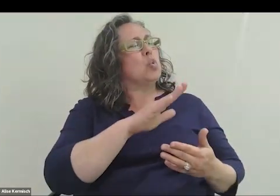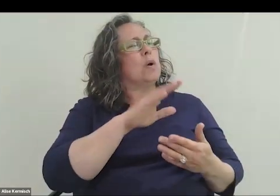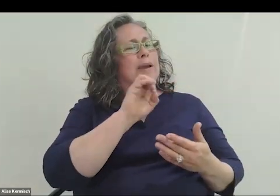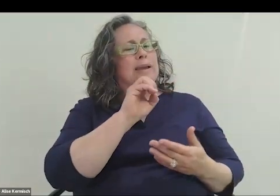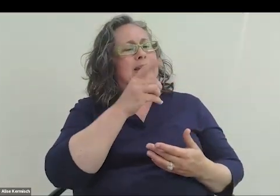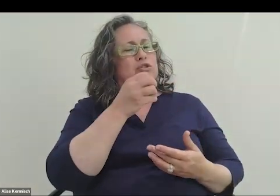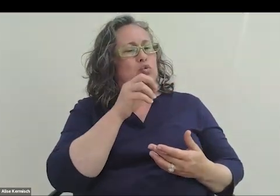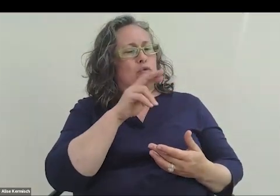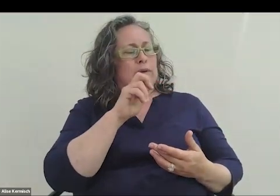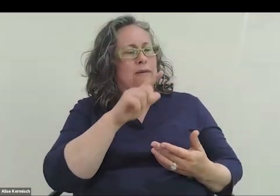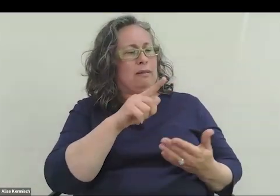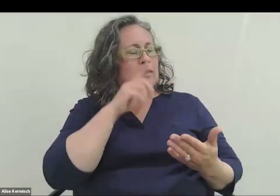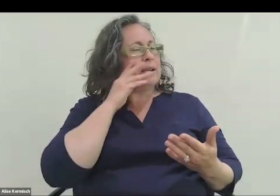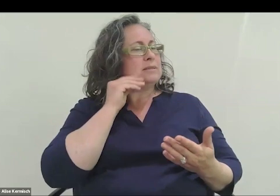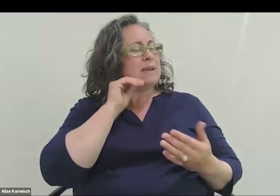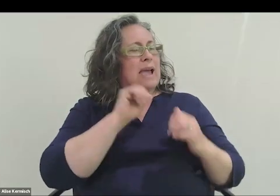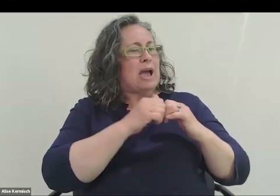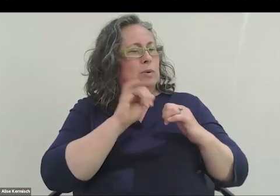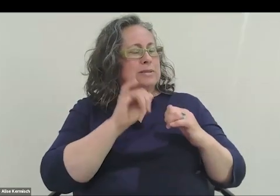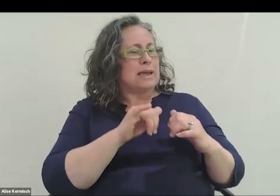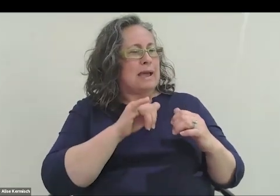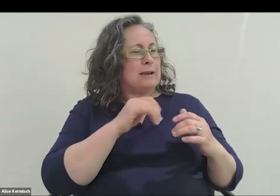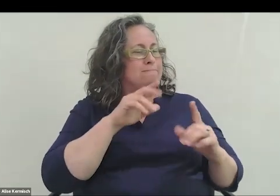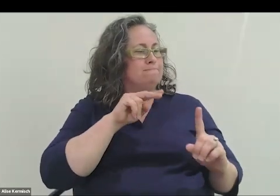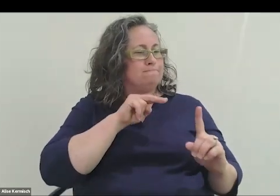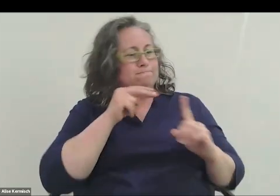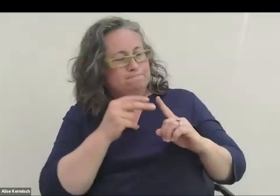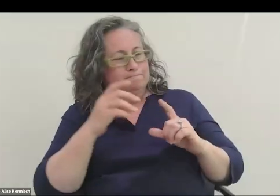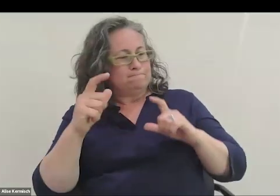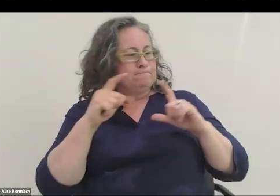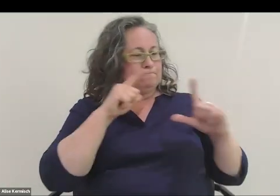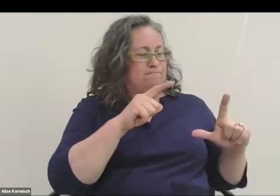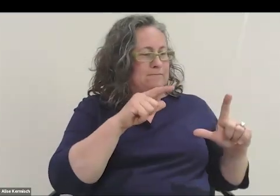impacted your views and perspectives in the technology and disability studies field?